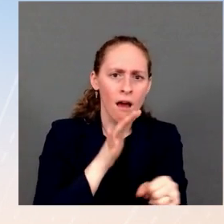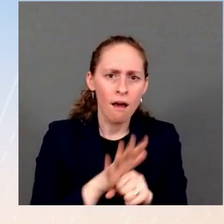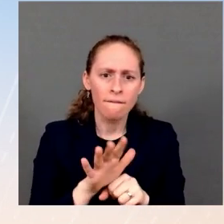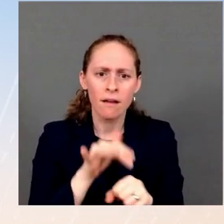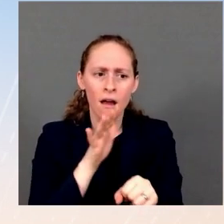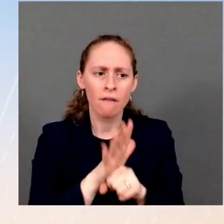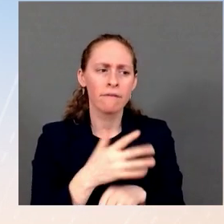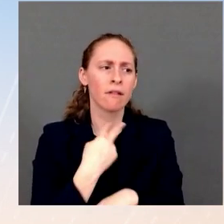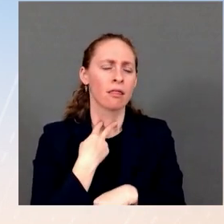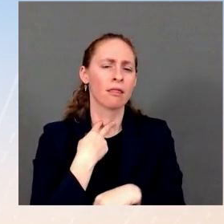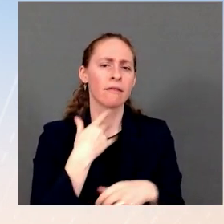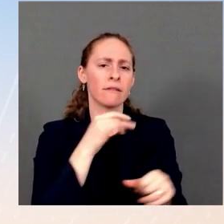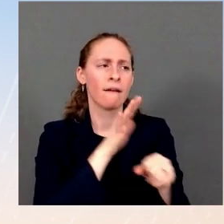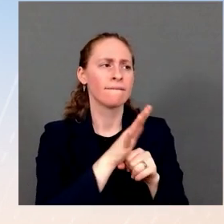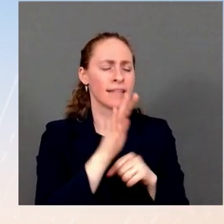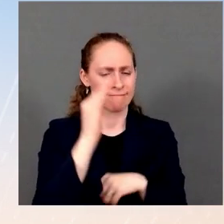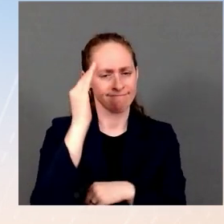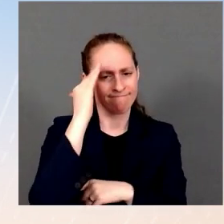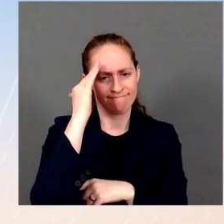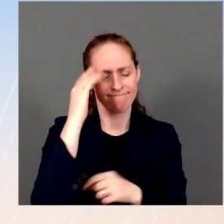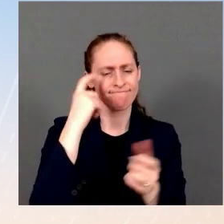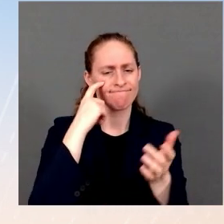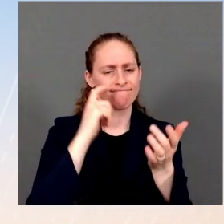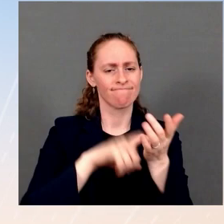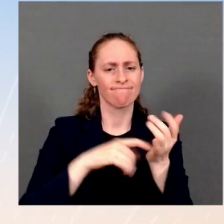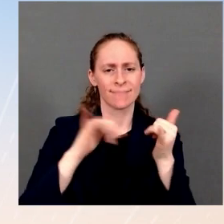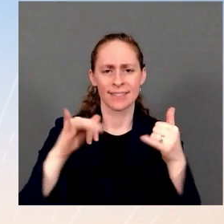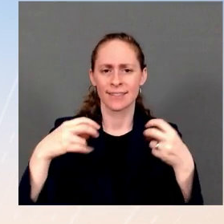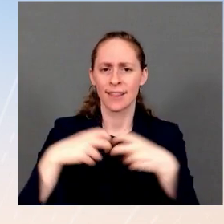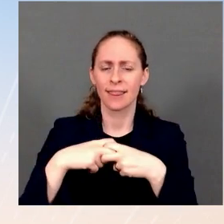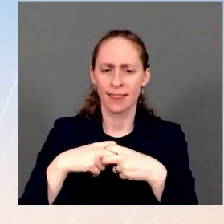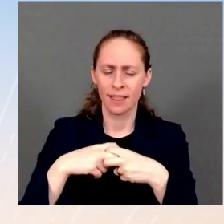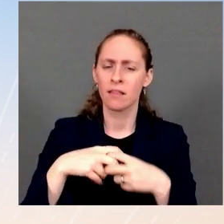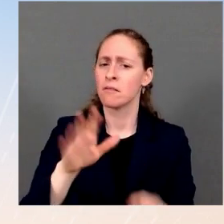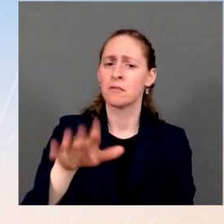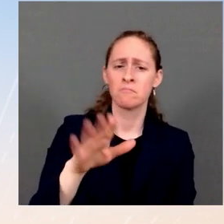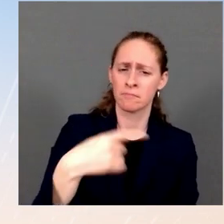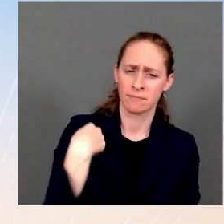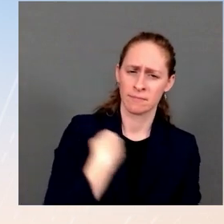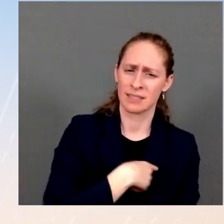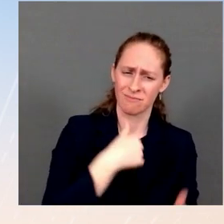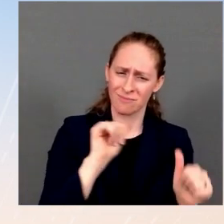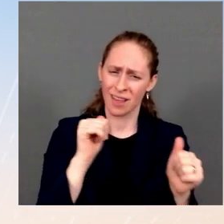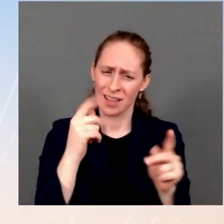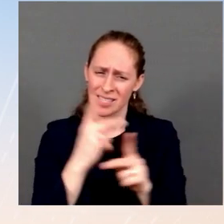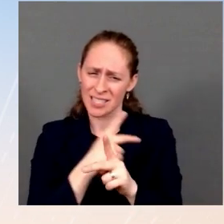for the middle class is the President's top priority. While other countries face similar challenges,